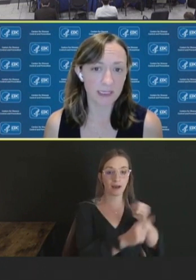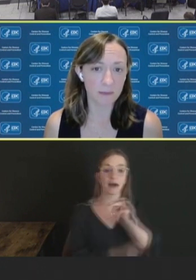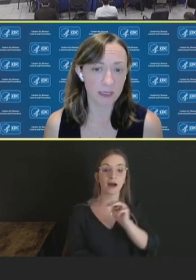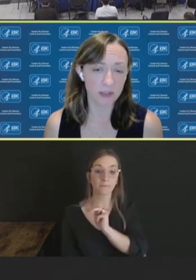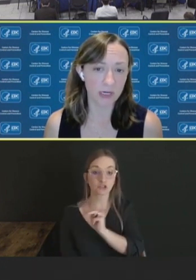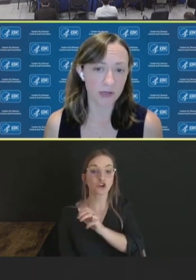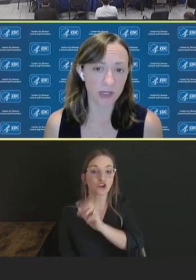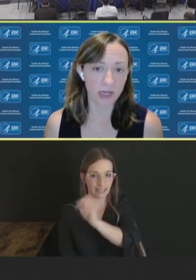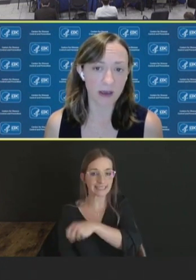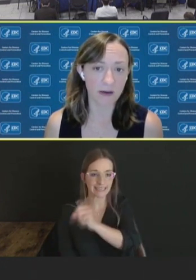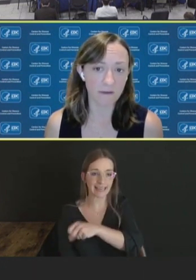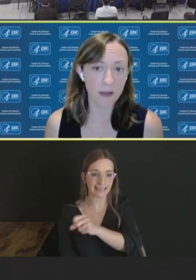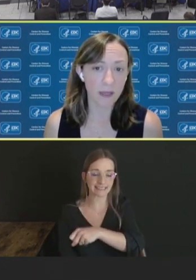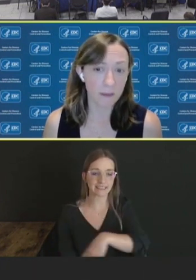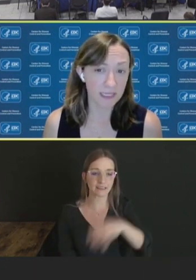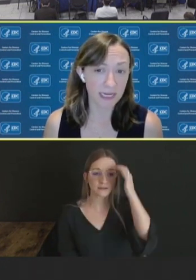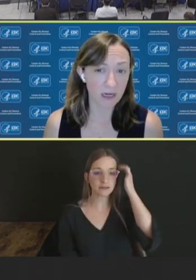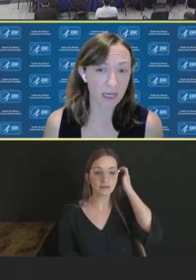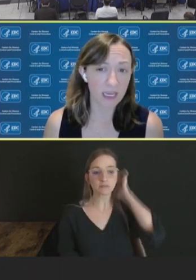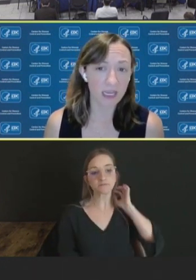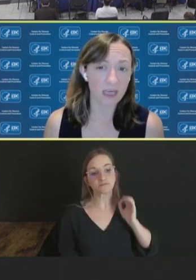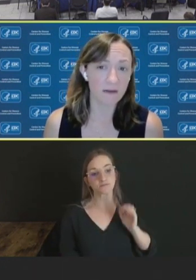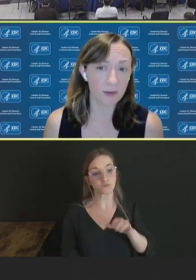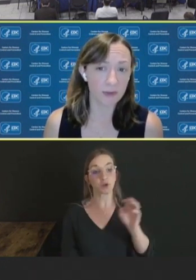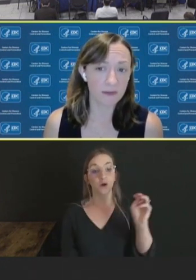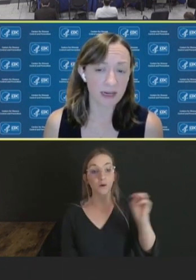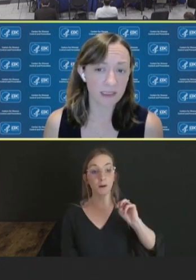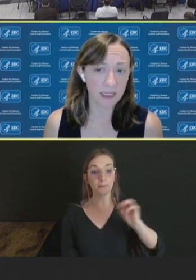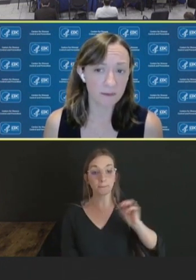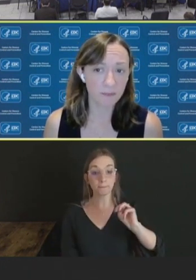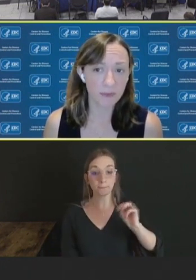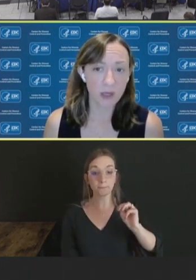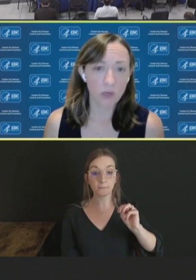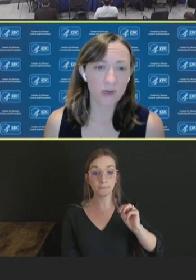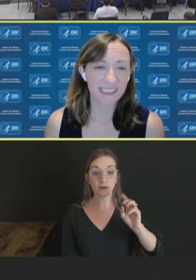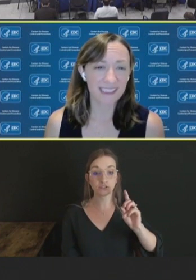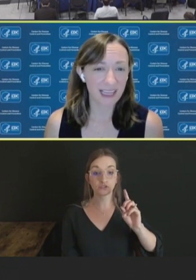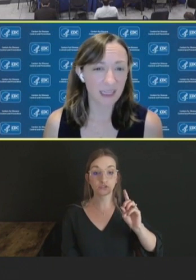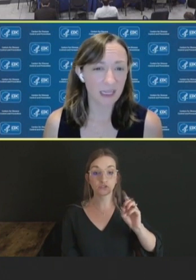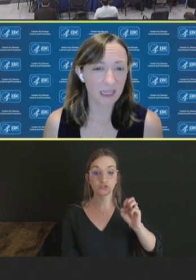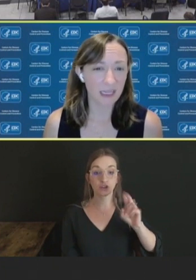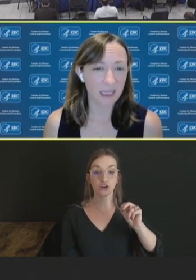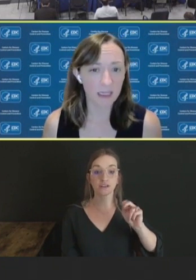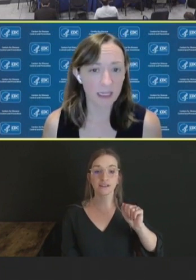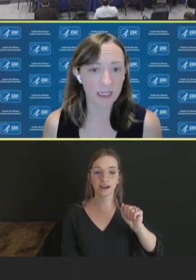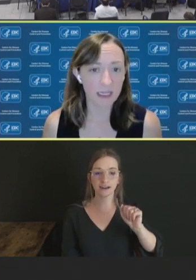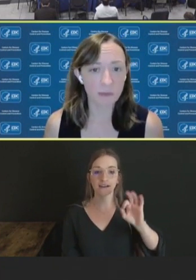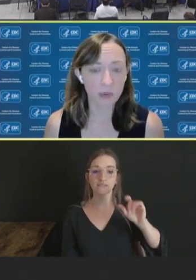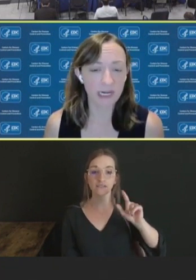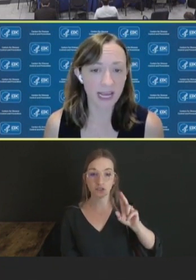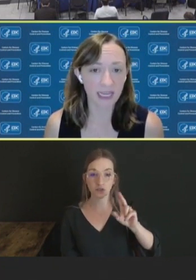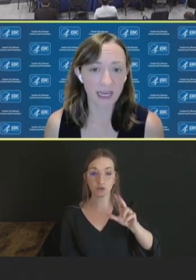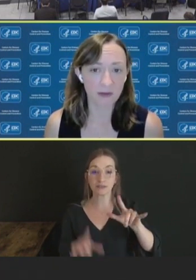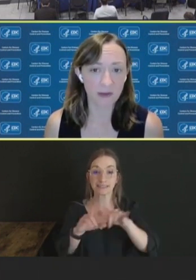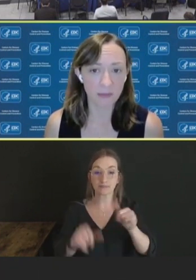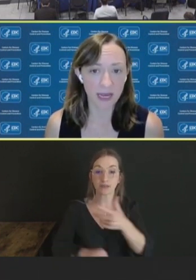administration of Moderna and influenza vaccine were slightly more likely to report any health